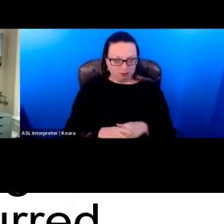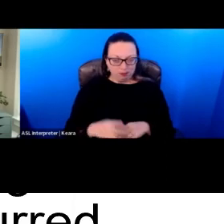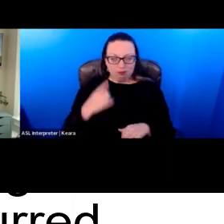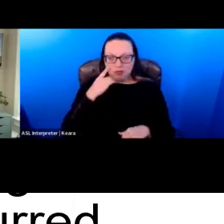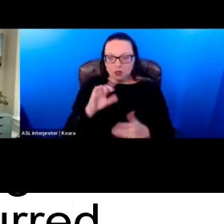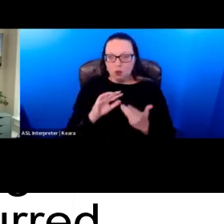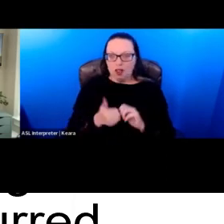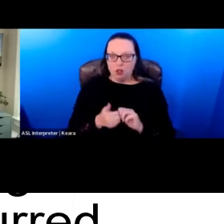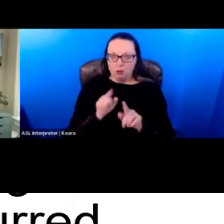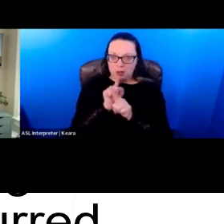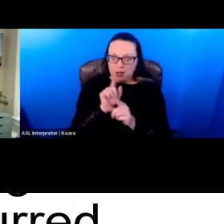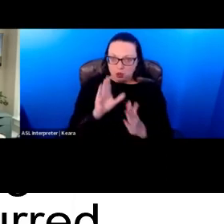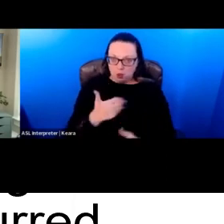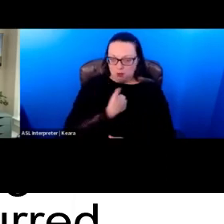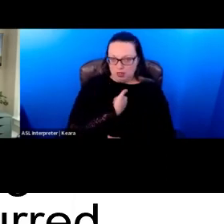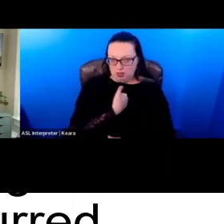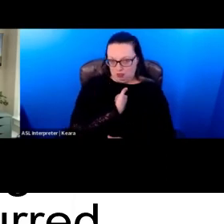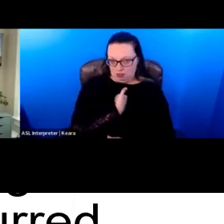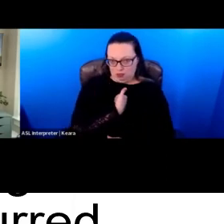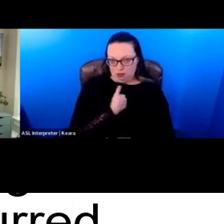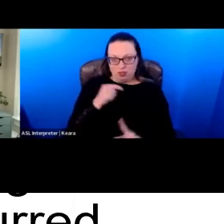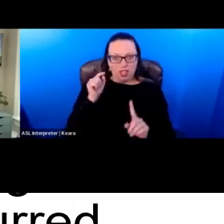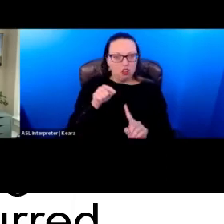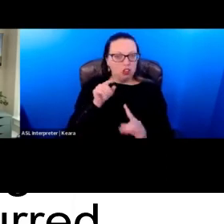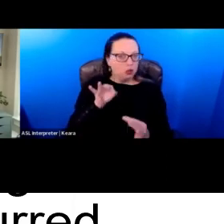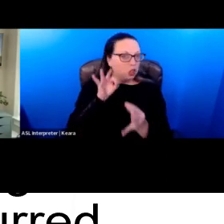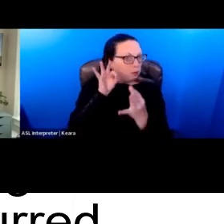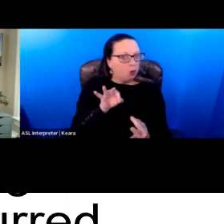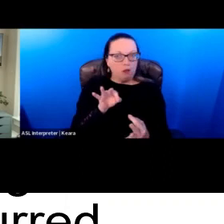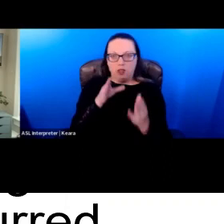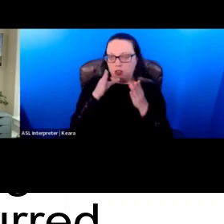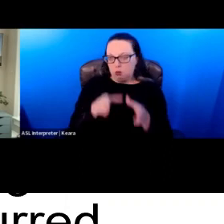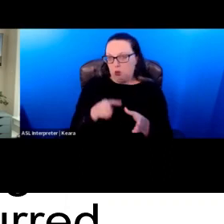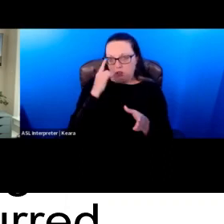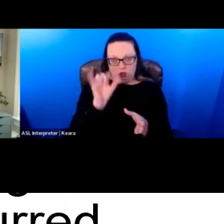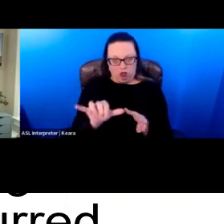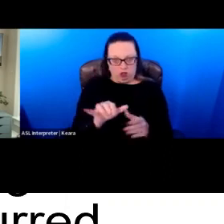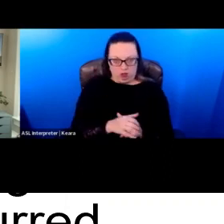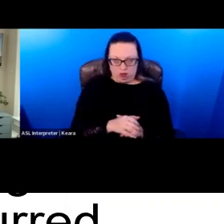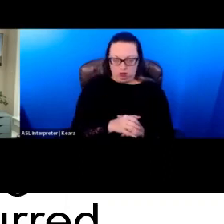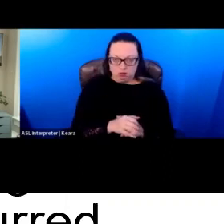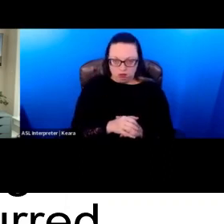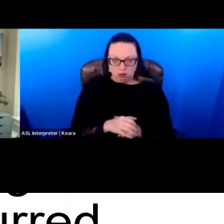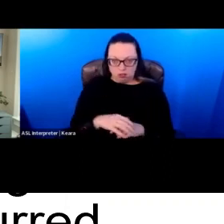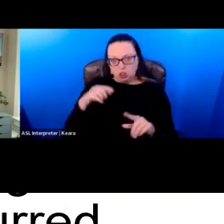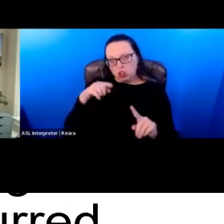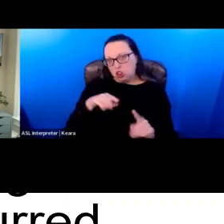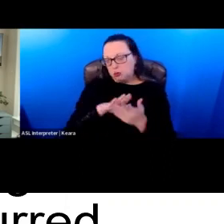to be a mentor myself. And she was the perfect person for that, that she became a tremendously